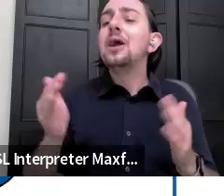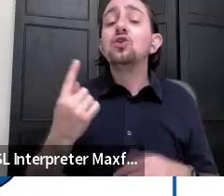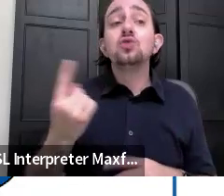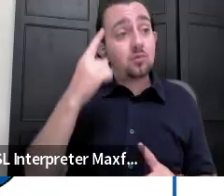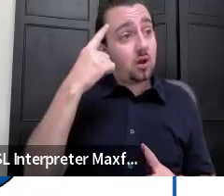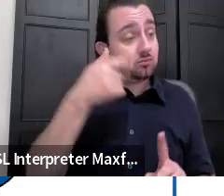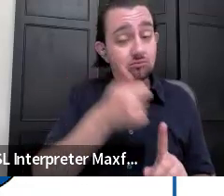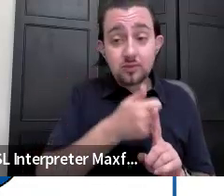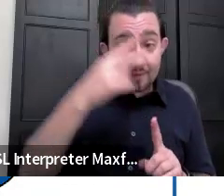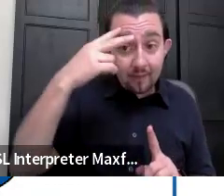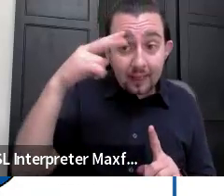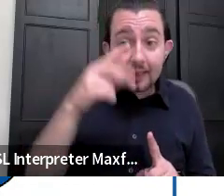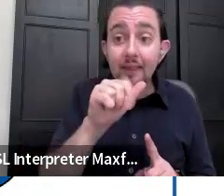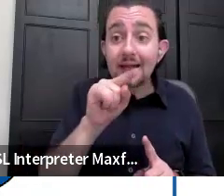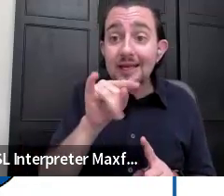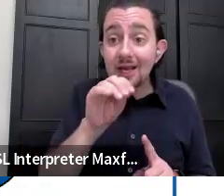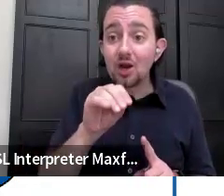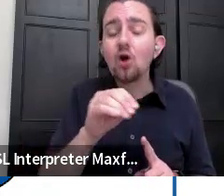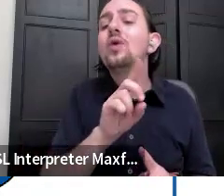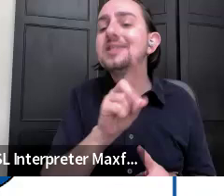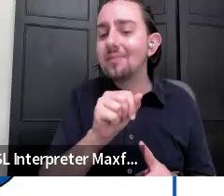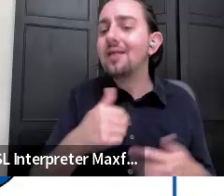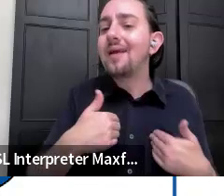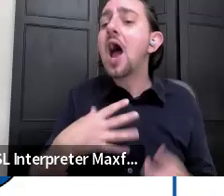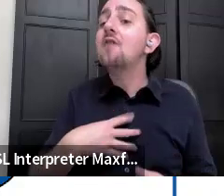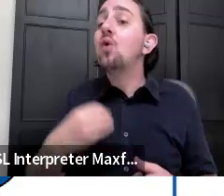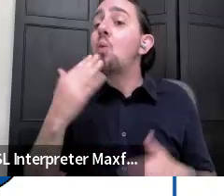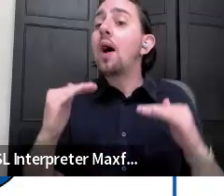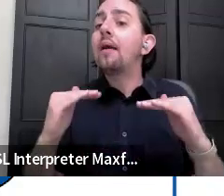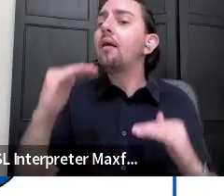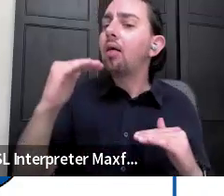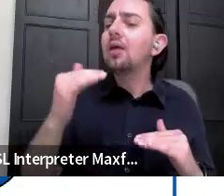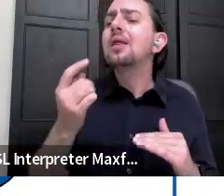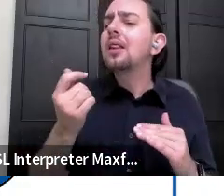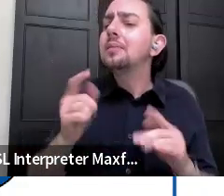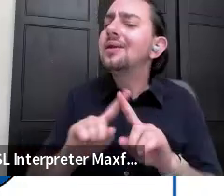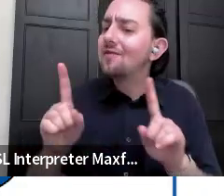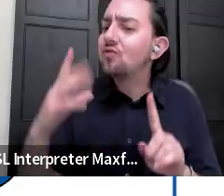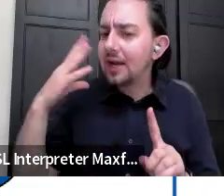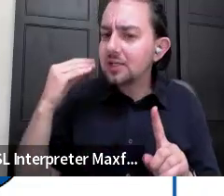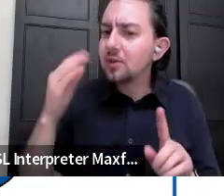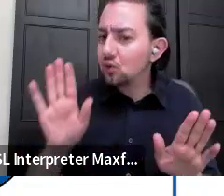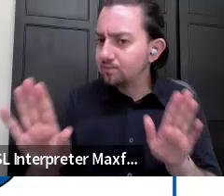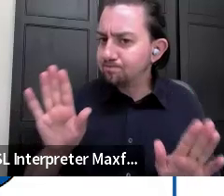And understanding the nuance of other identities and disability allows us